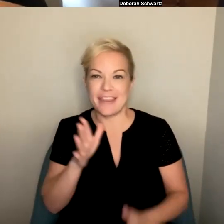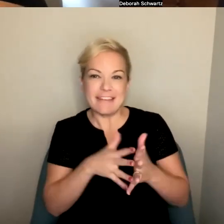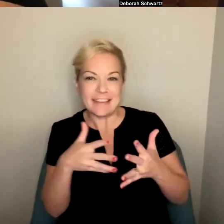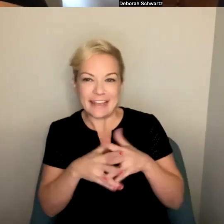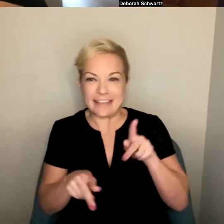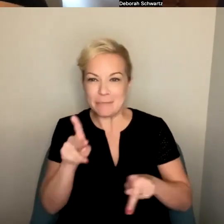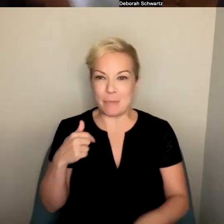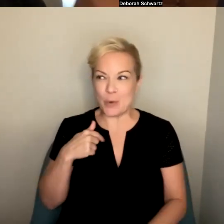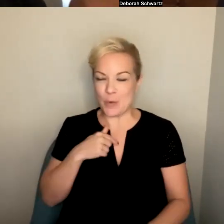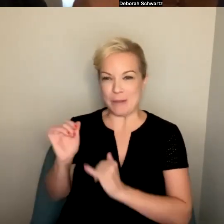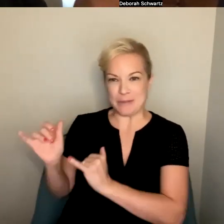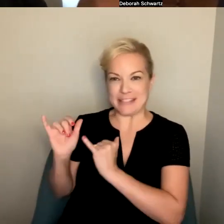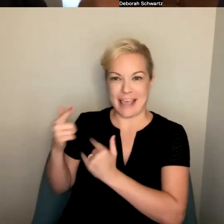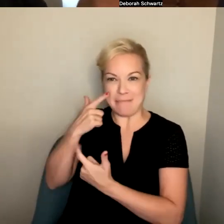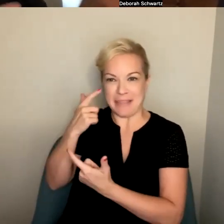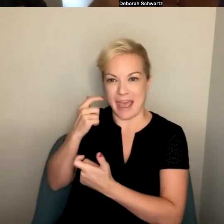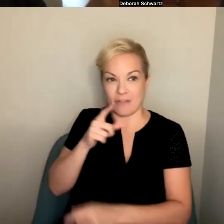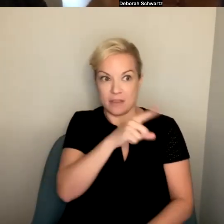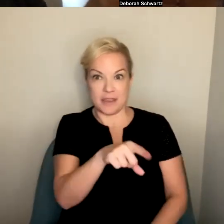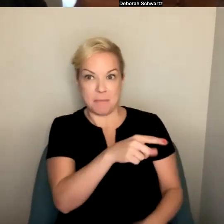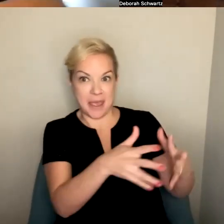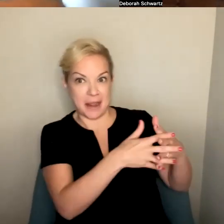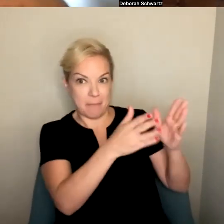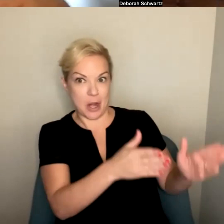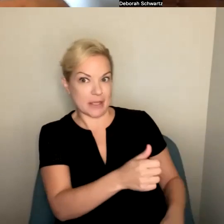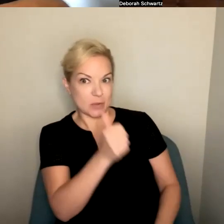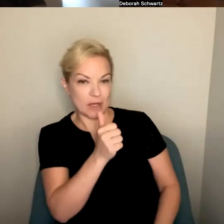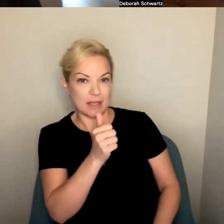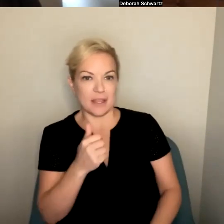same stuff and the others wouldn't, and then they laugh at stuff we knew was kind of inappropriate,